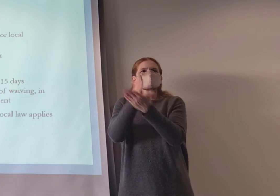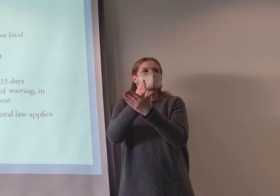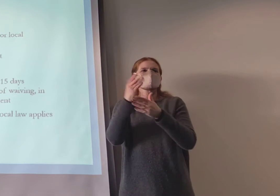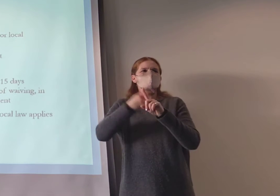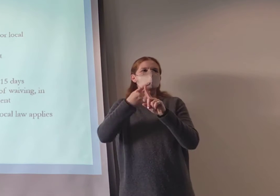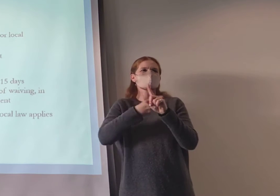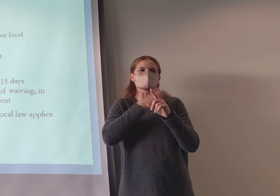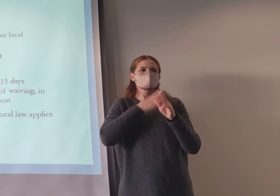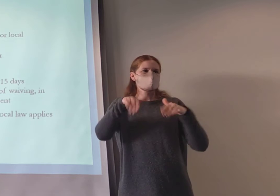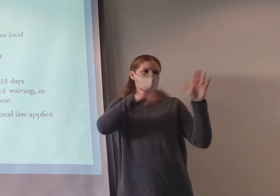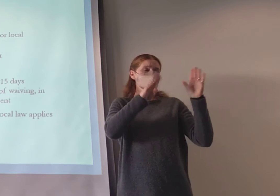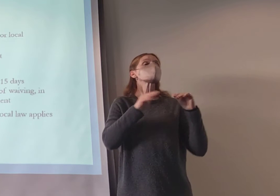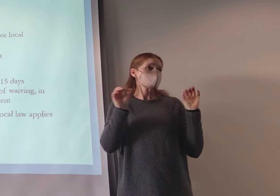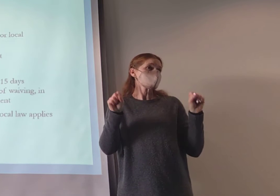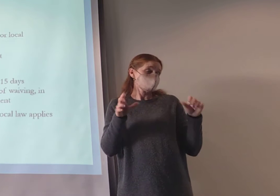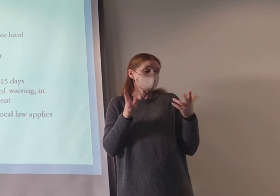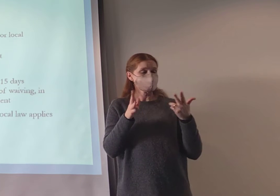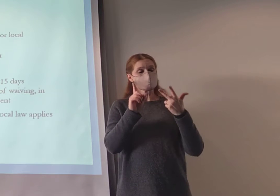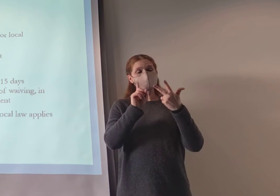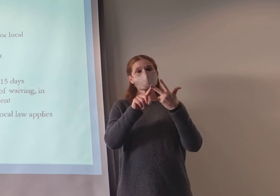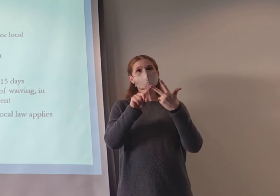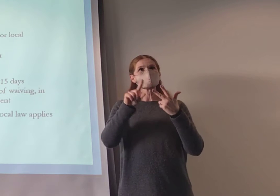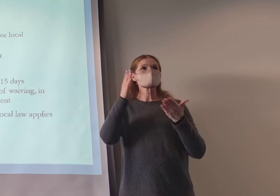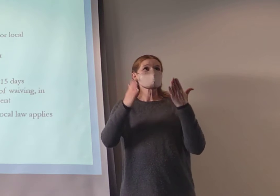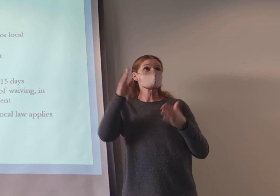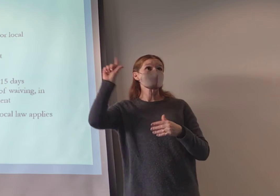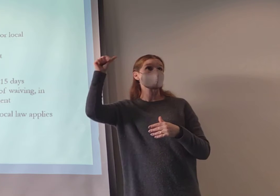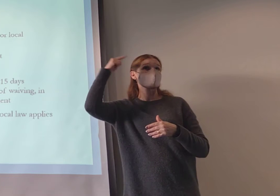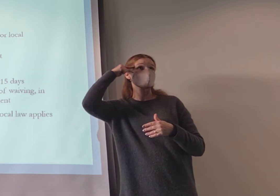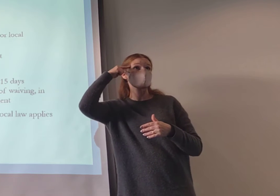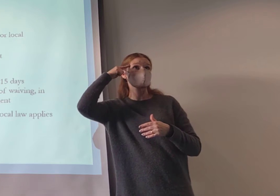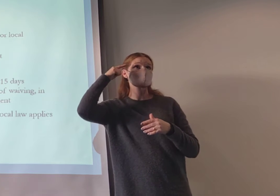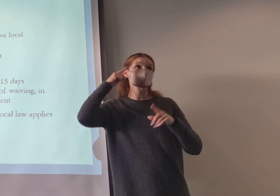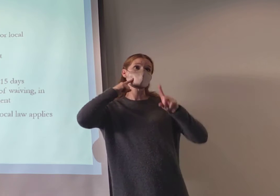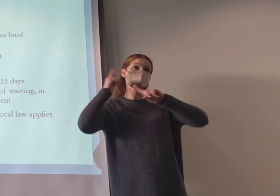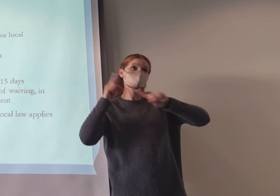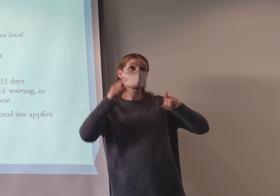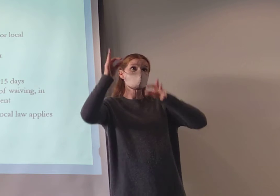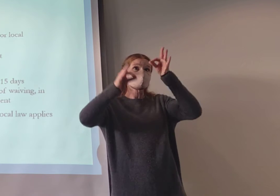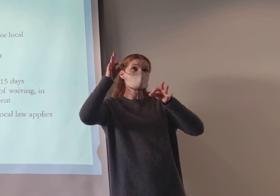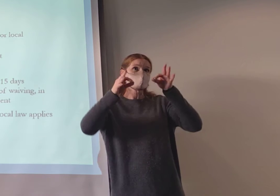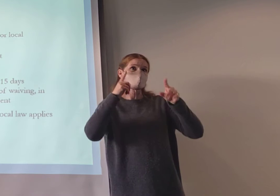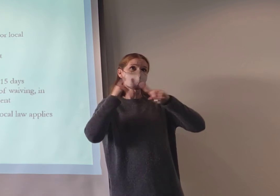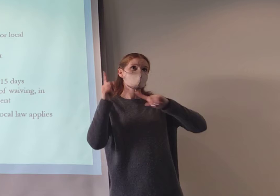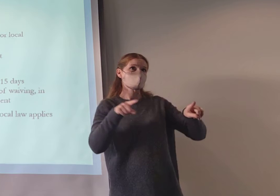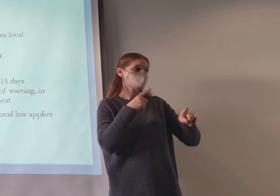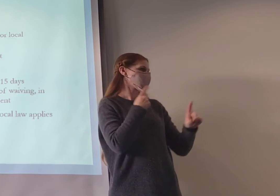They have a government order or a court order that says that the unit has to be vacated,